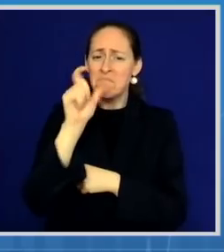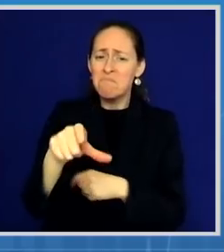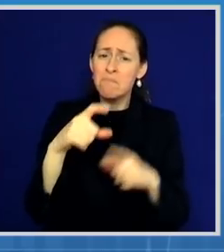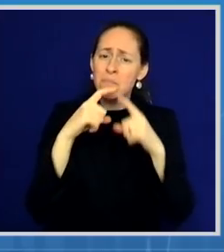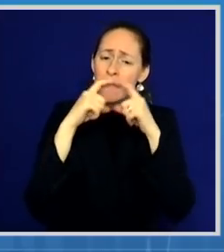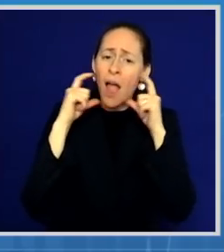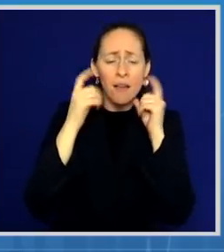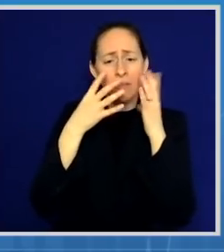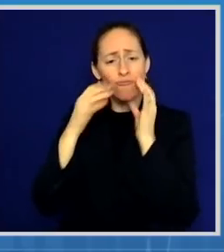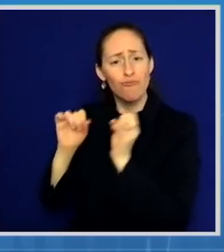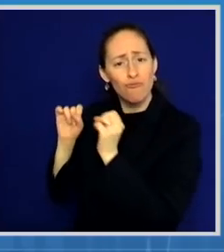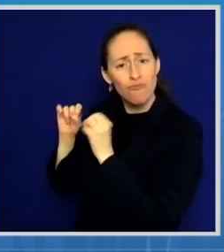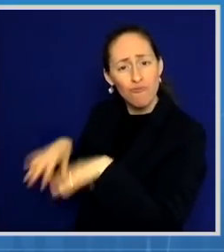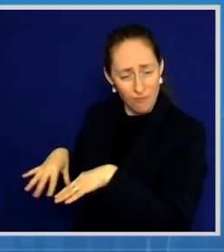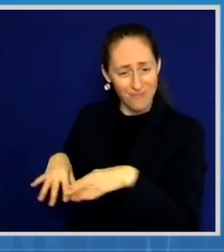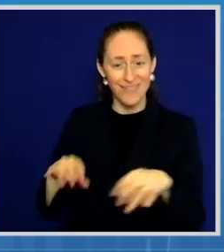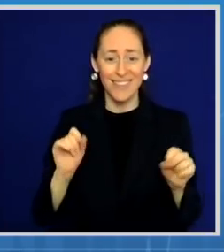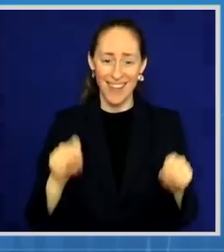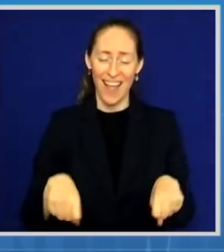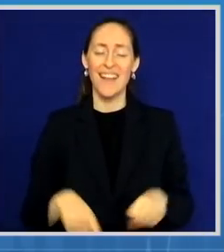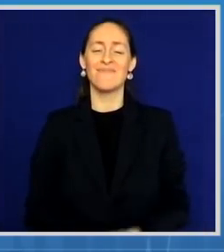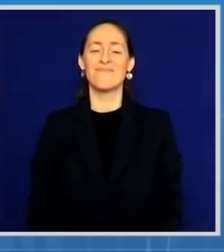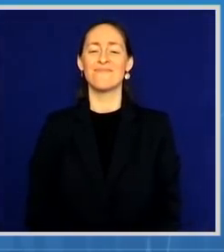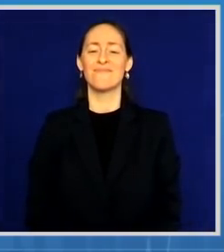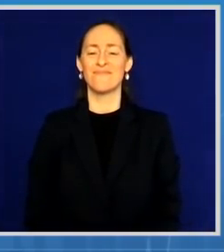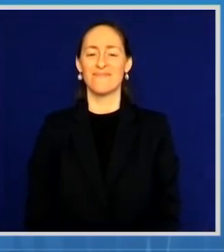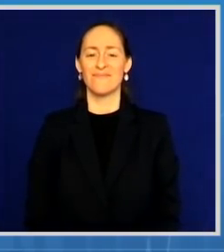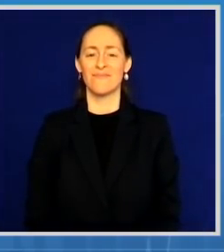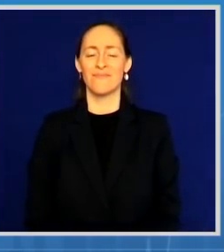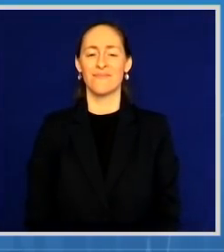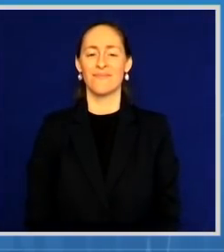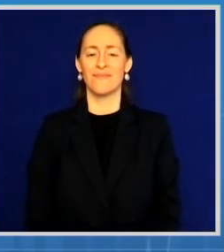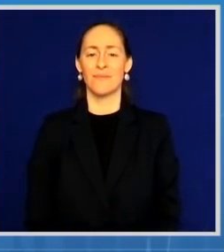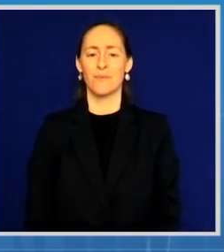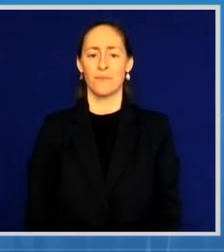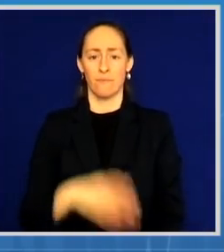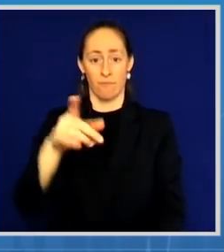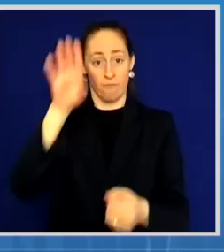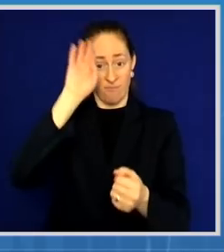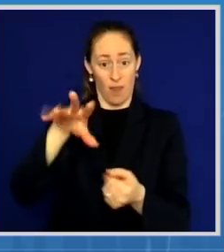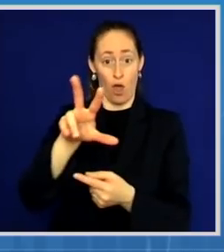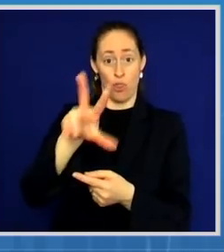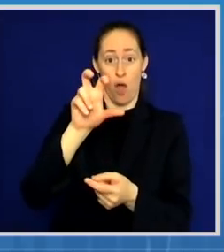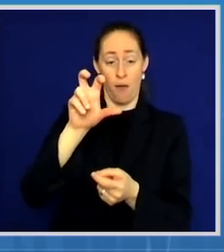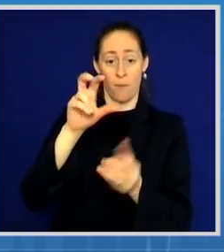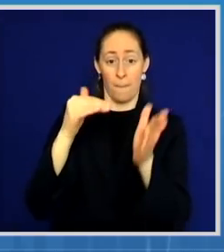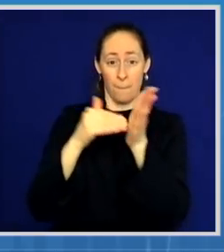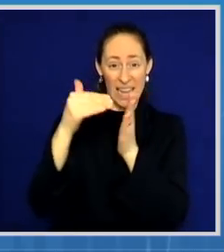So over 300 million doses shipped, 220 million shots in arms,